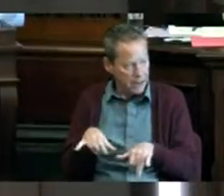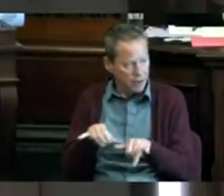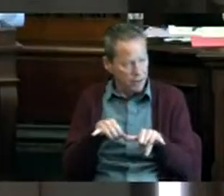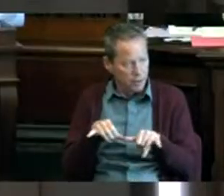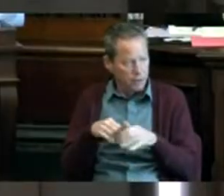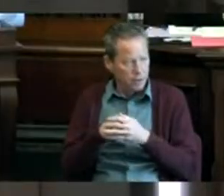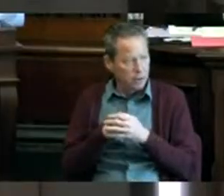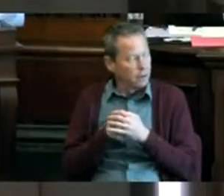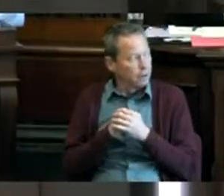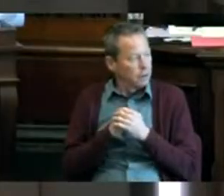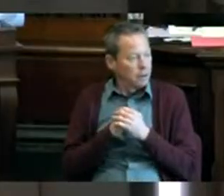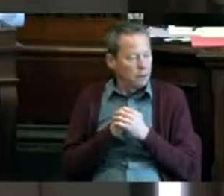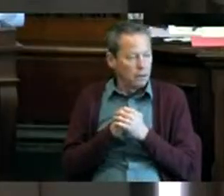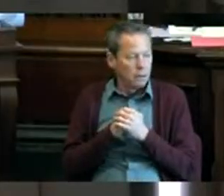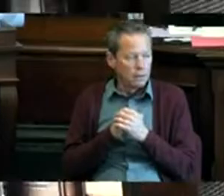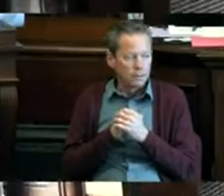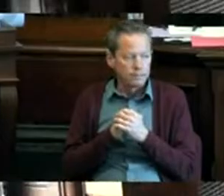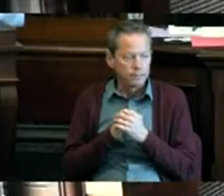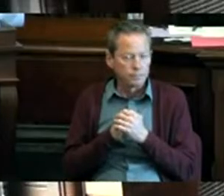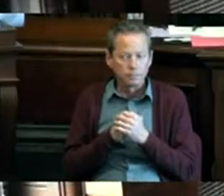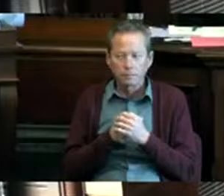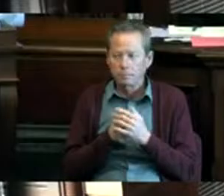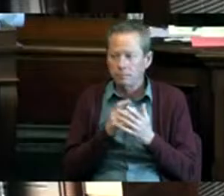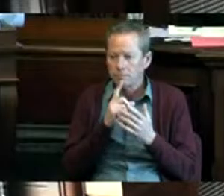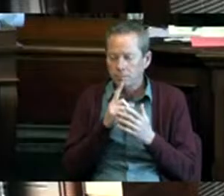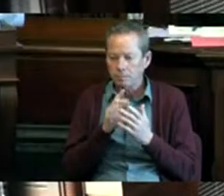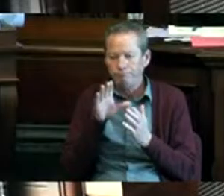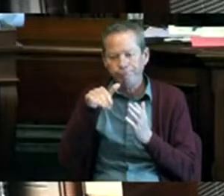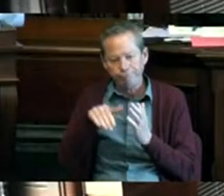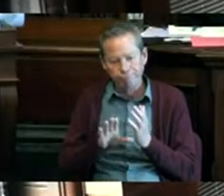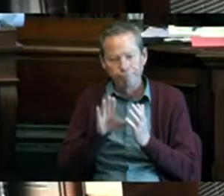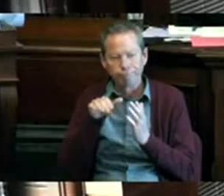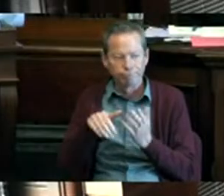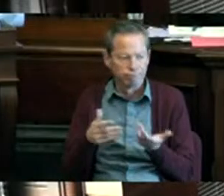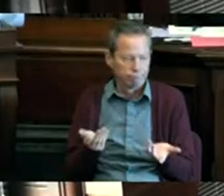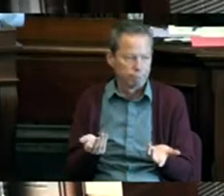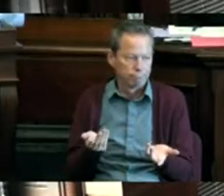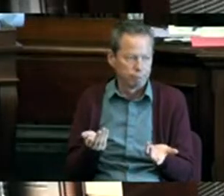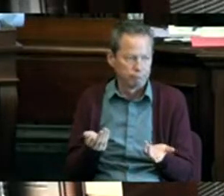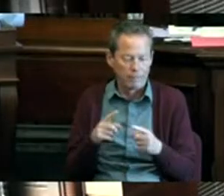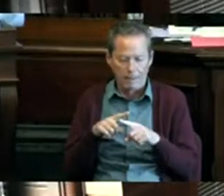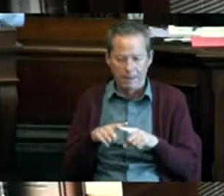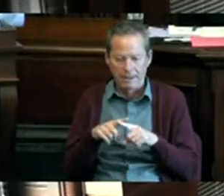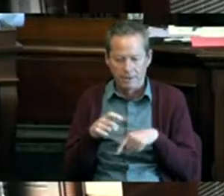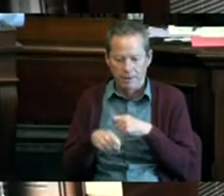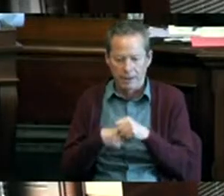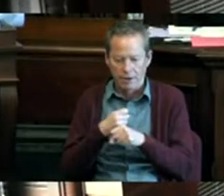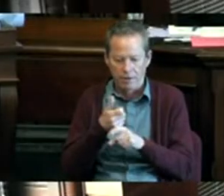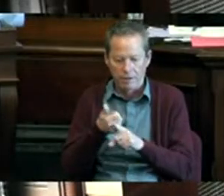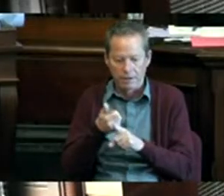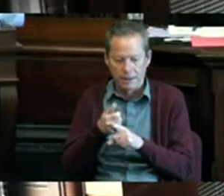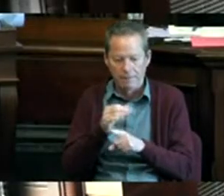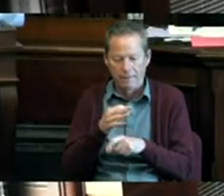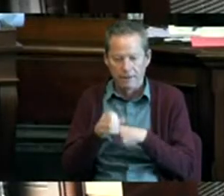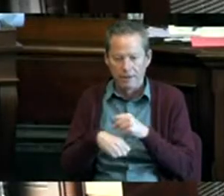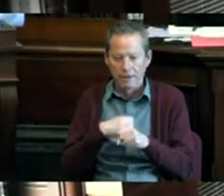How does that compare with with previous years? Is it pretty